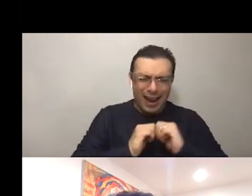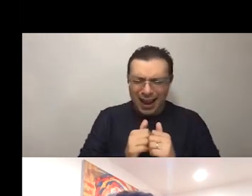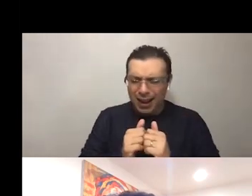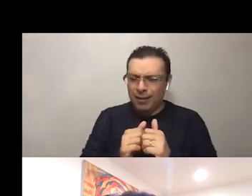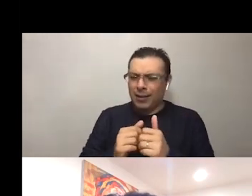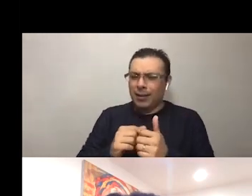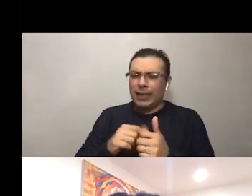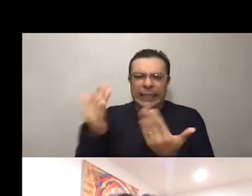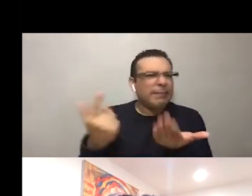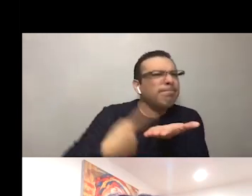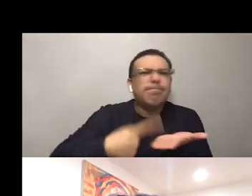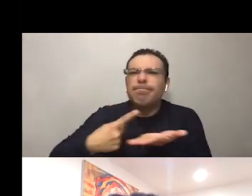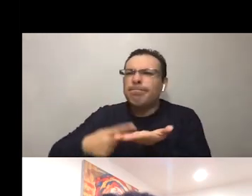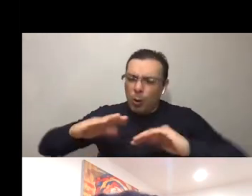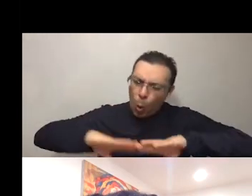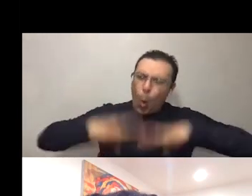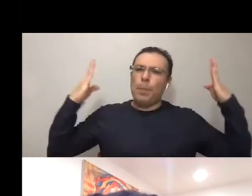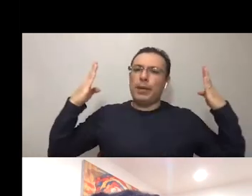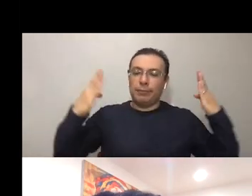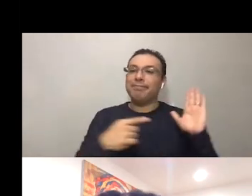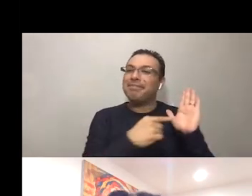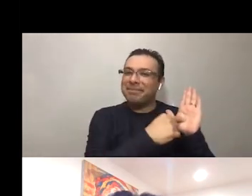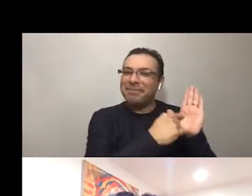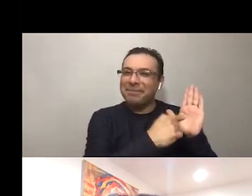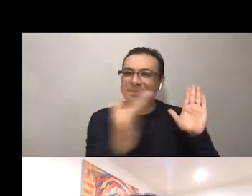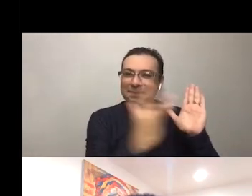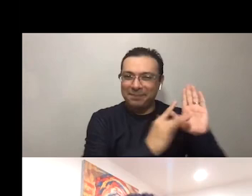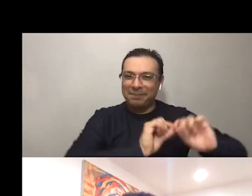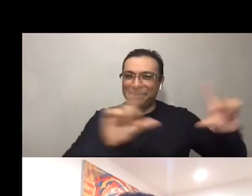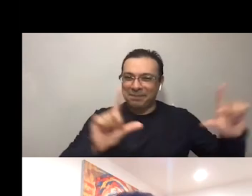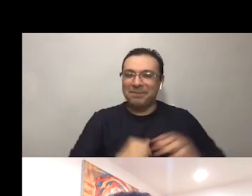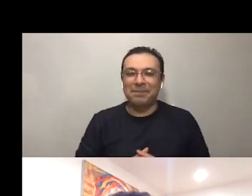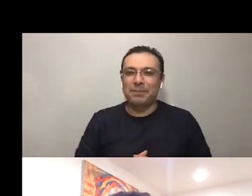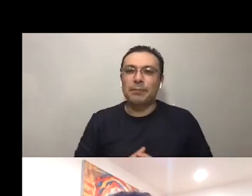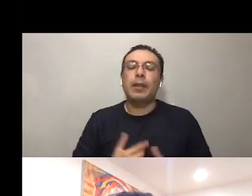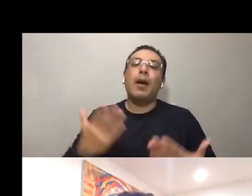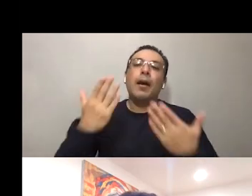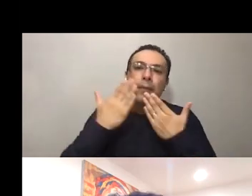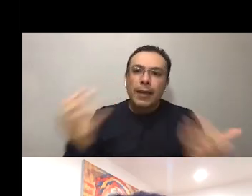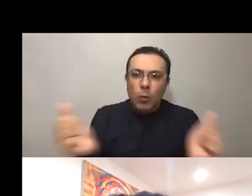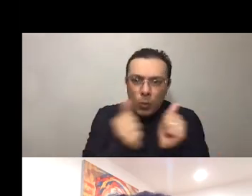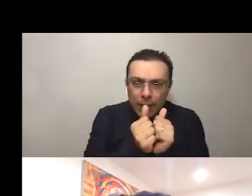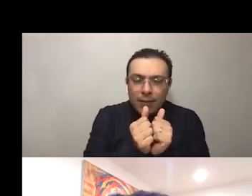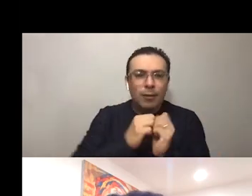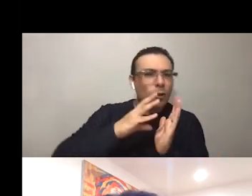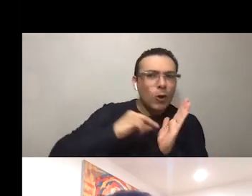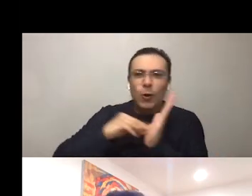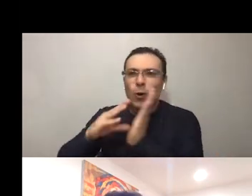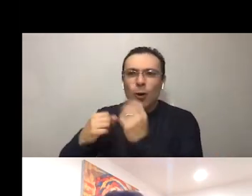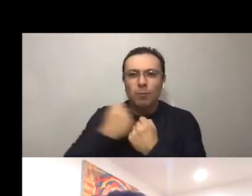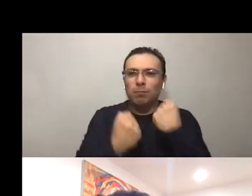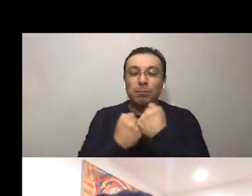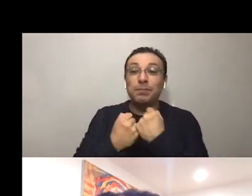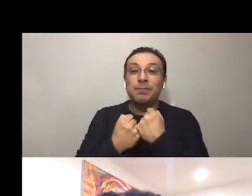So, again, thank you for learning with us, and I hope that you enjoy the rest of your day. Goodbye.